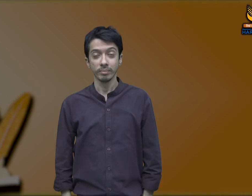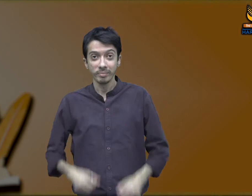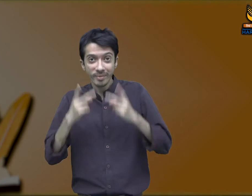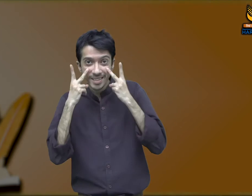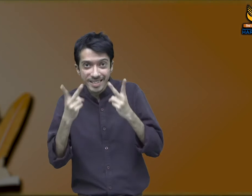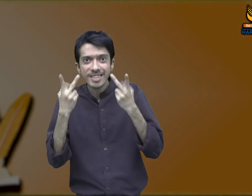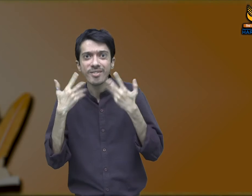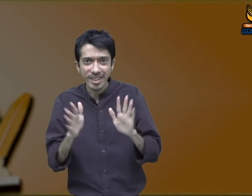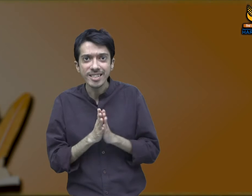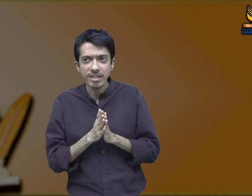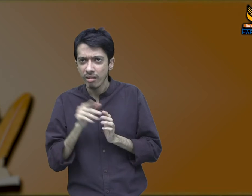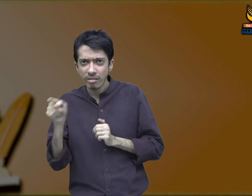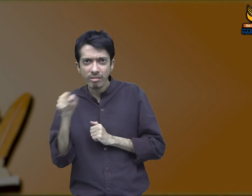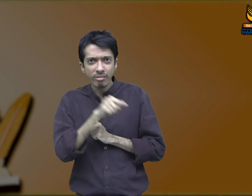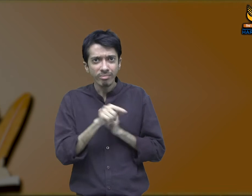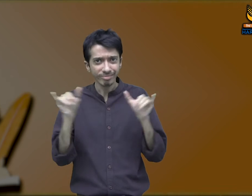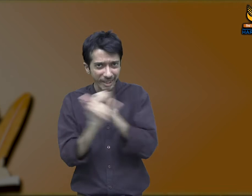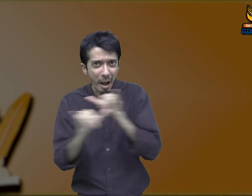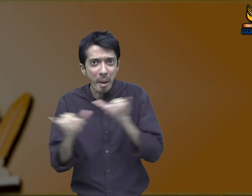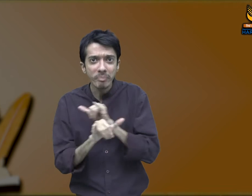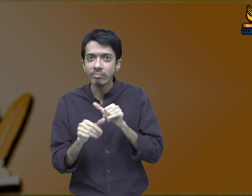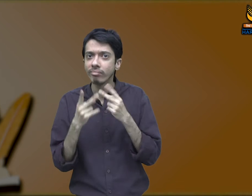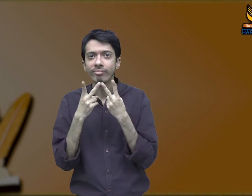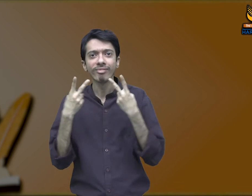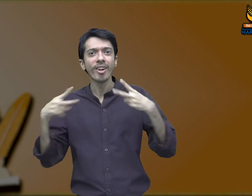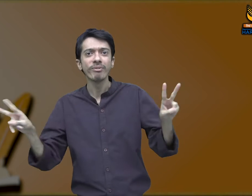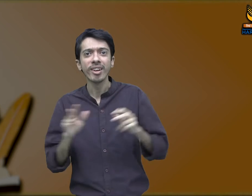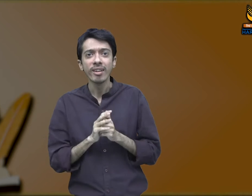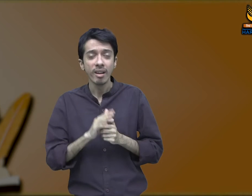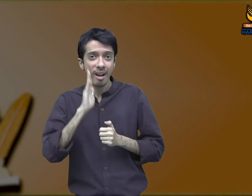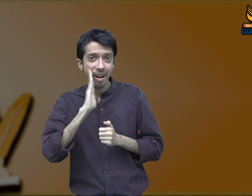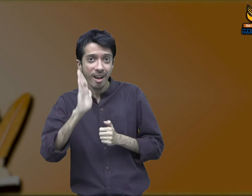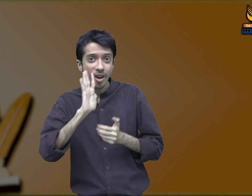Did you see that. Is poetry and prose same? No. They are different